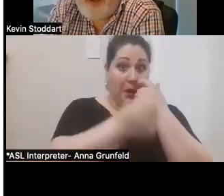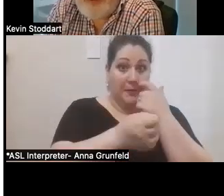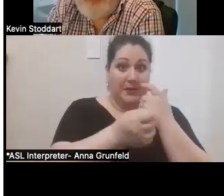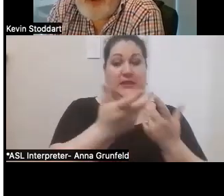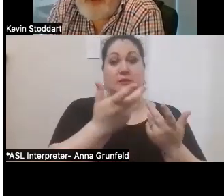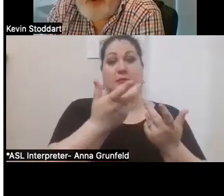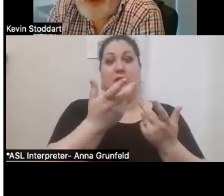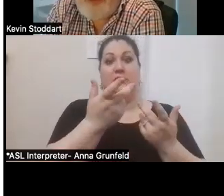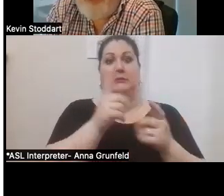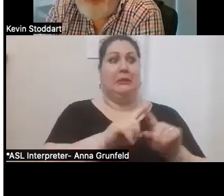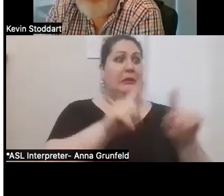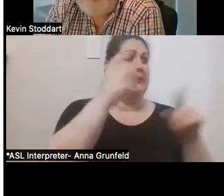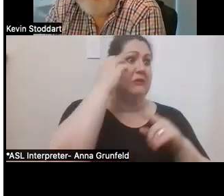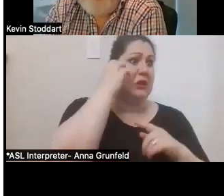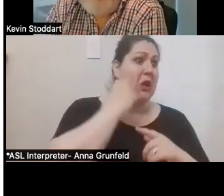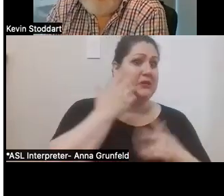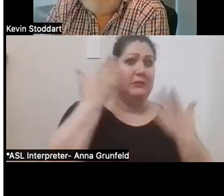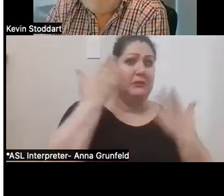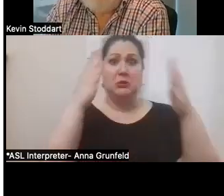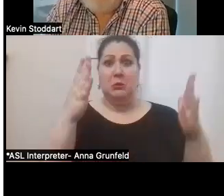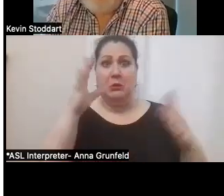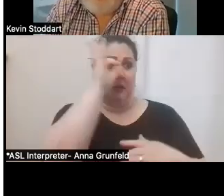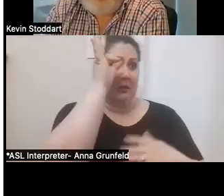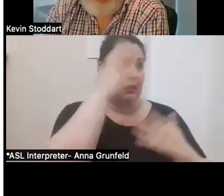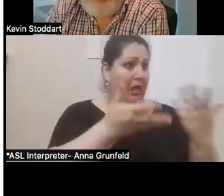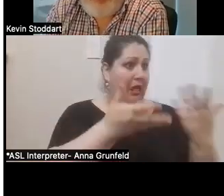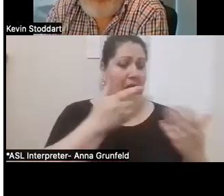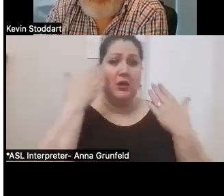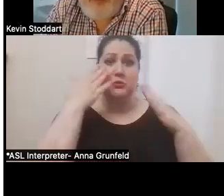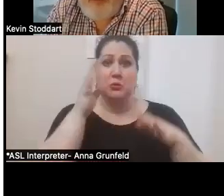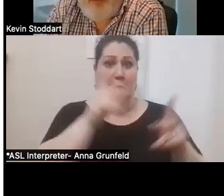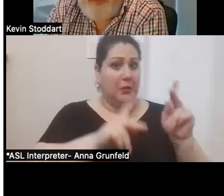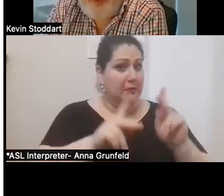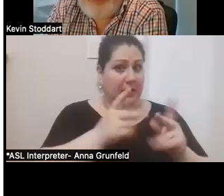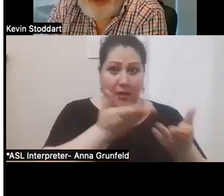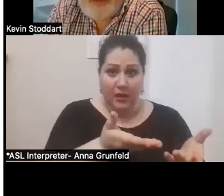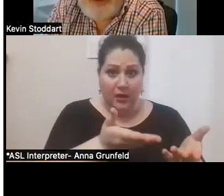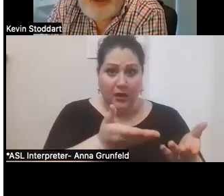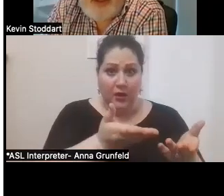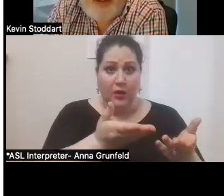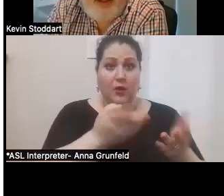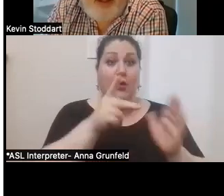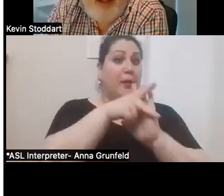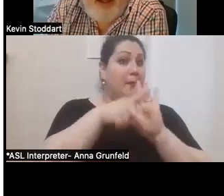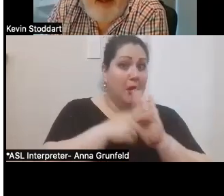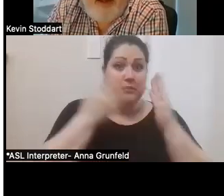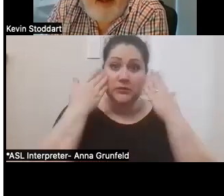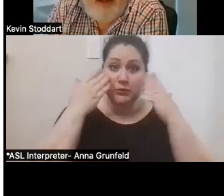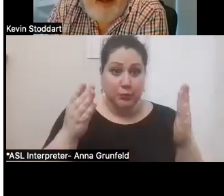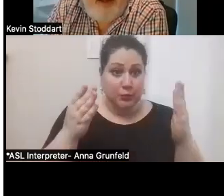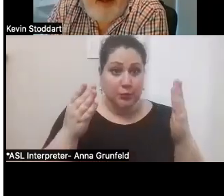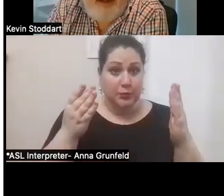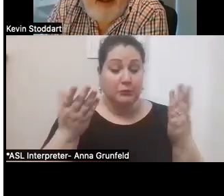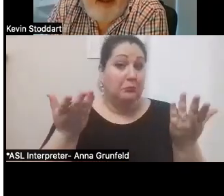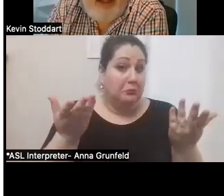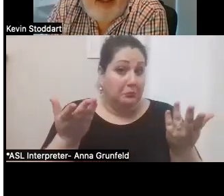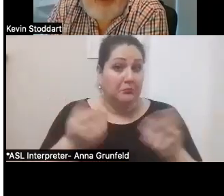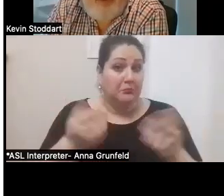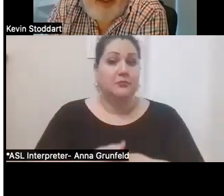hospital where they don't know the people and the policies as well?